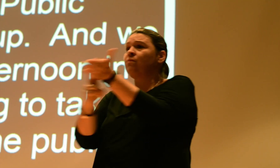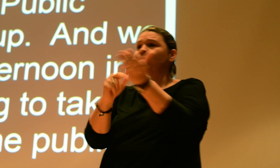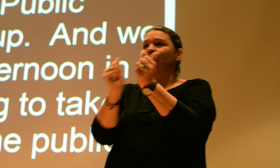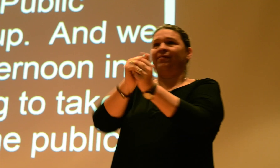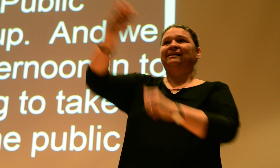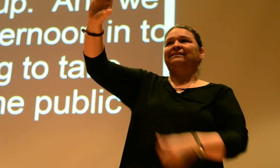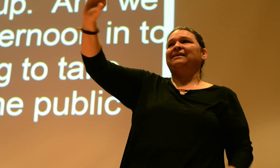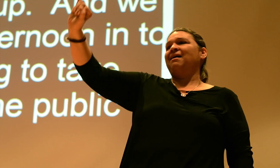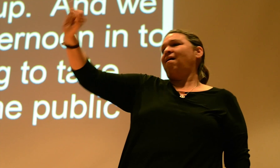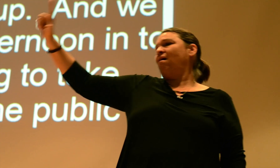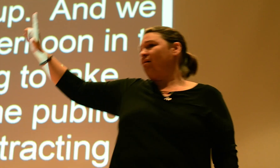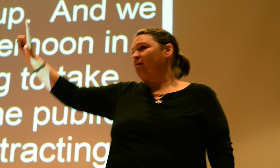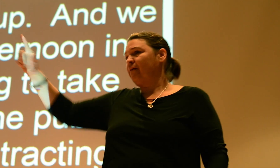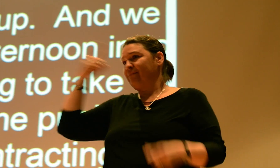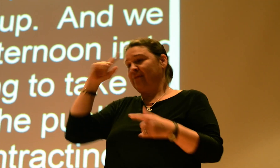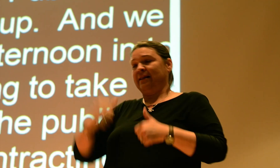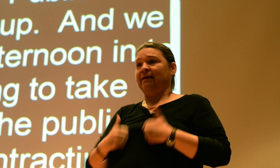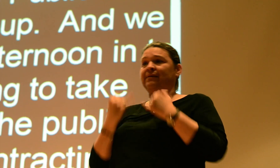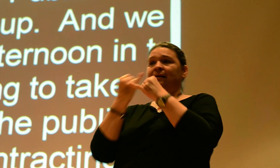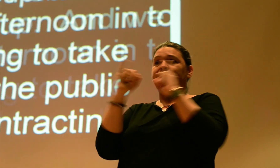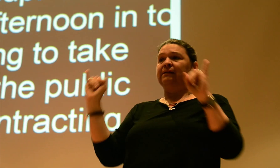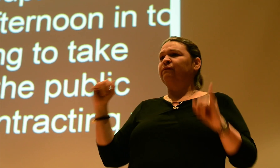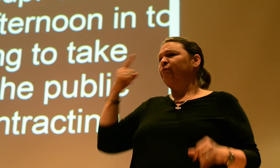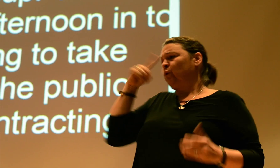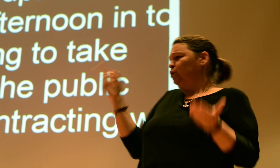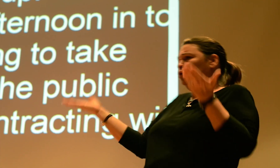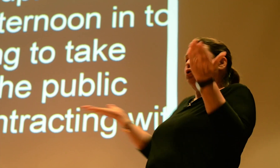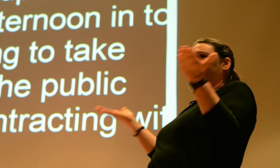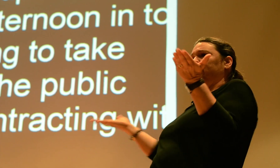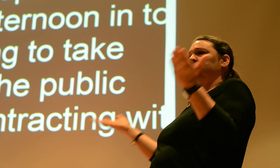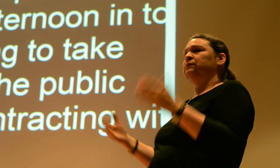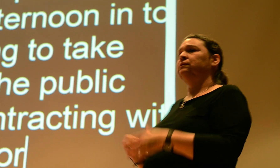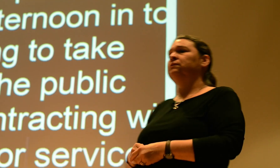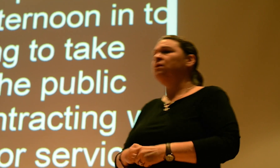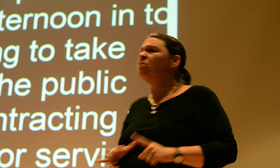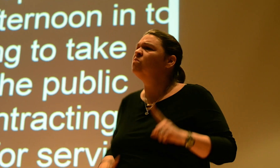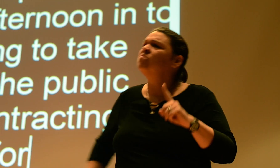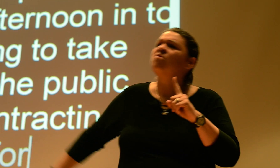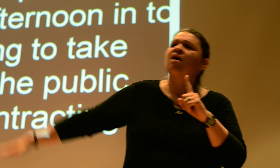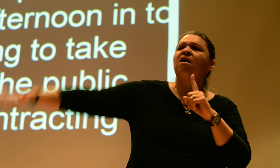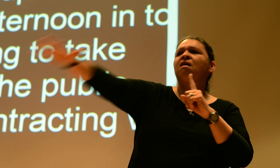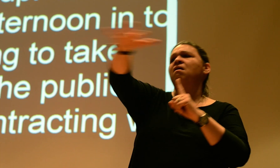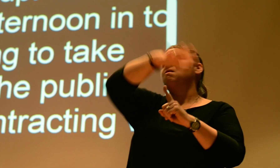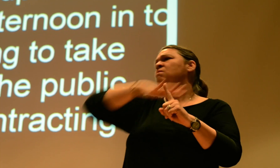Presenter: ... contracted with Centers for Independent Living (CIL) to serve everywhere